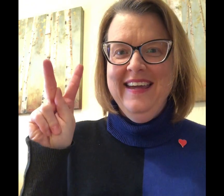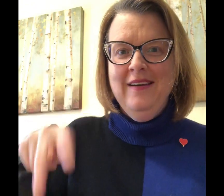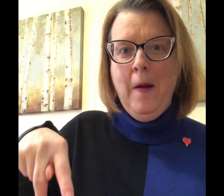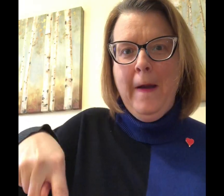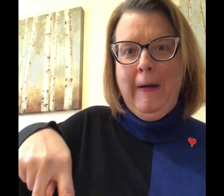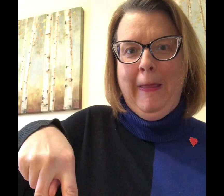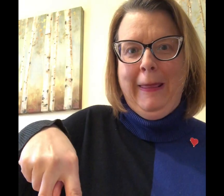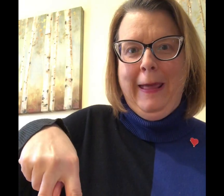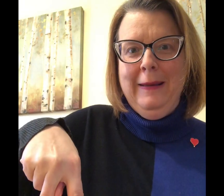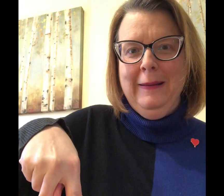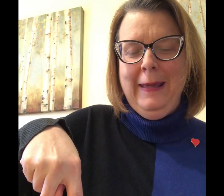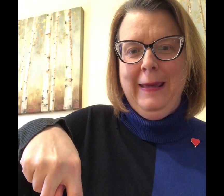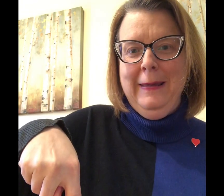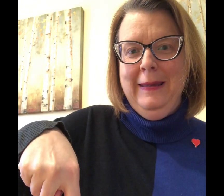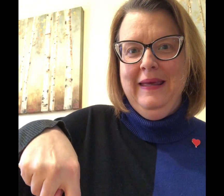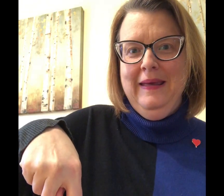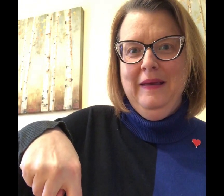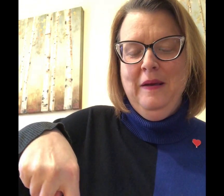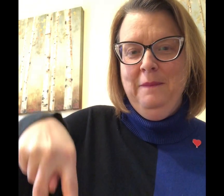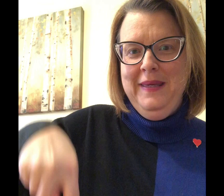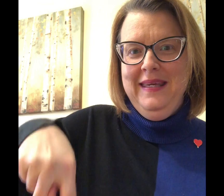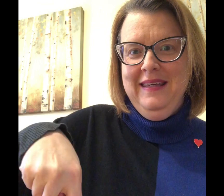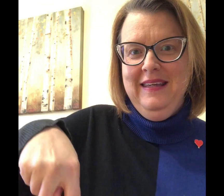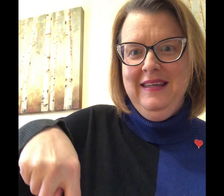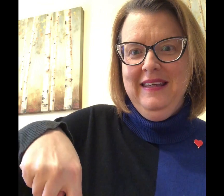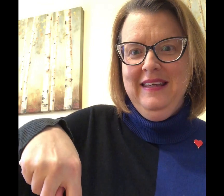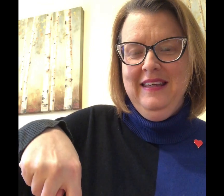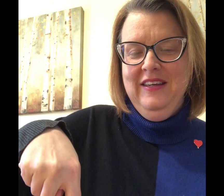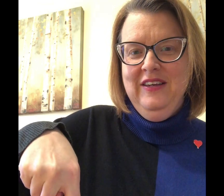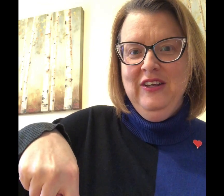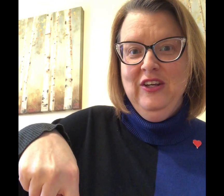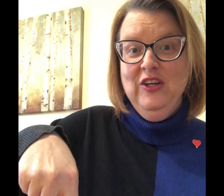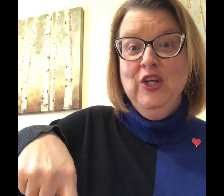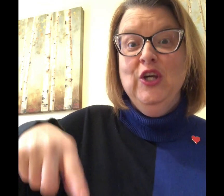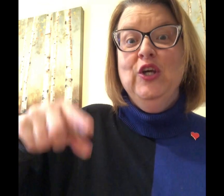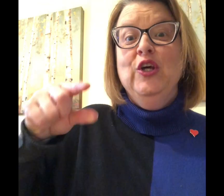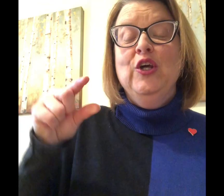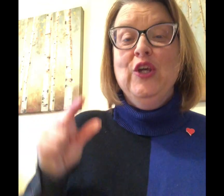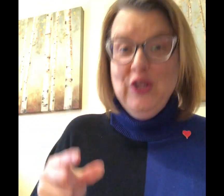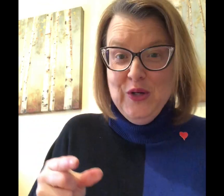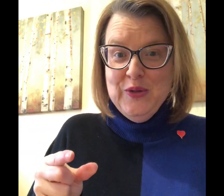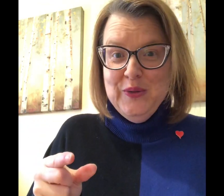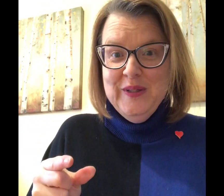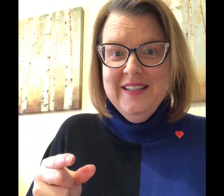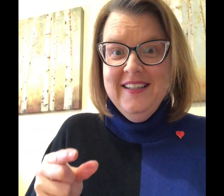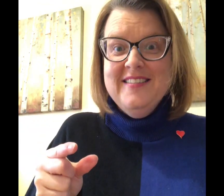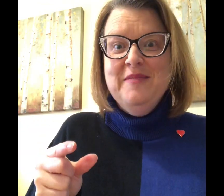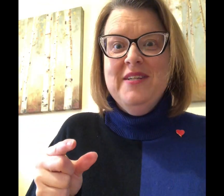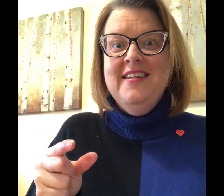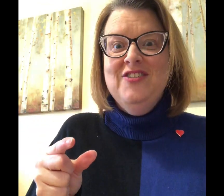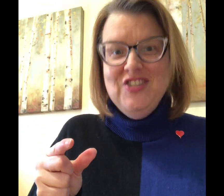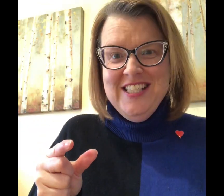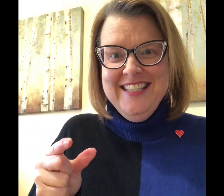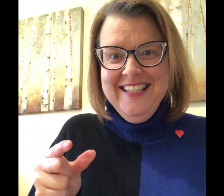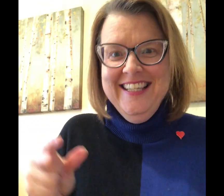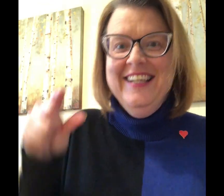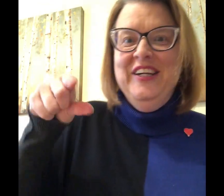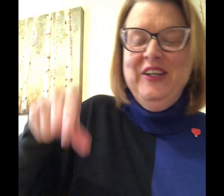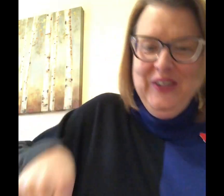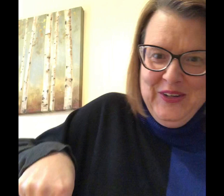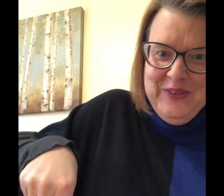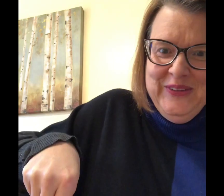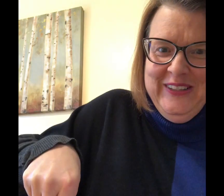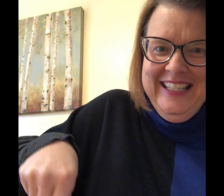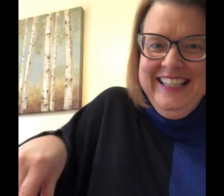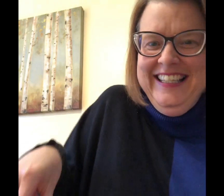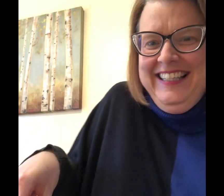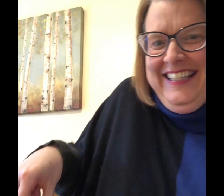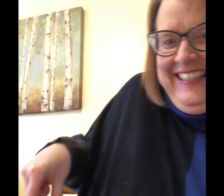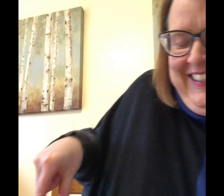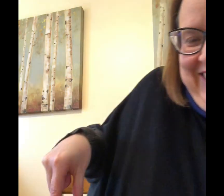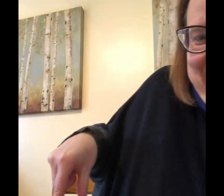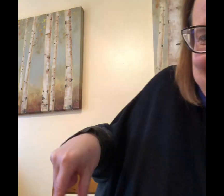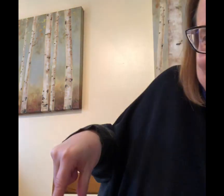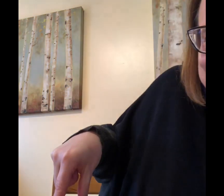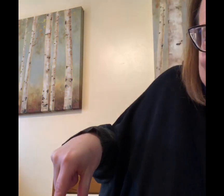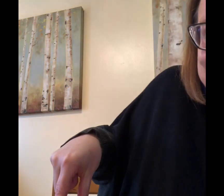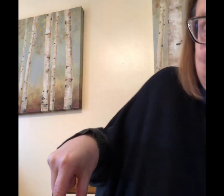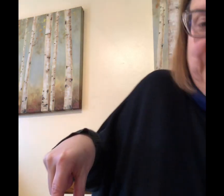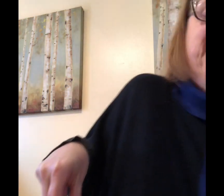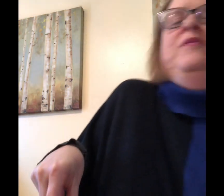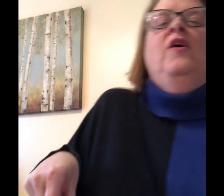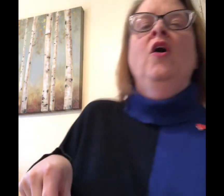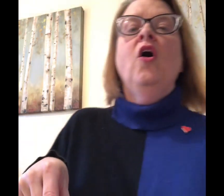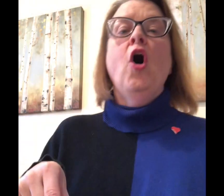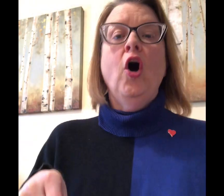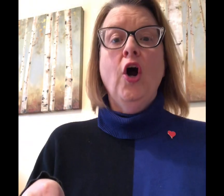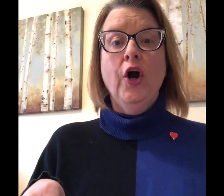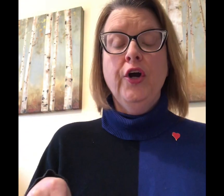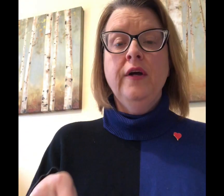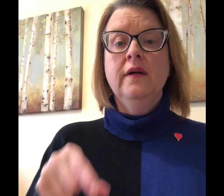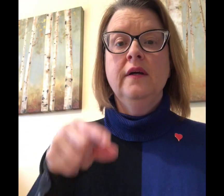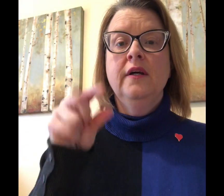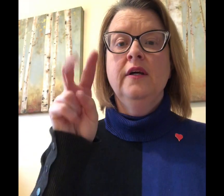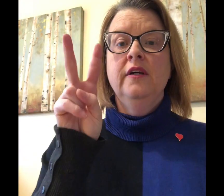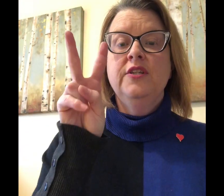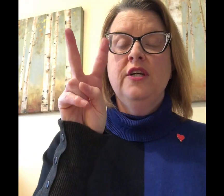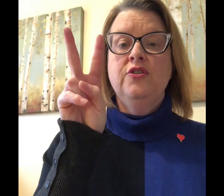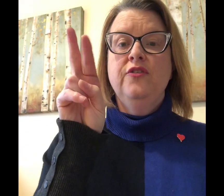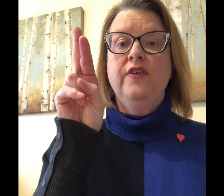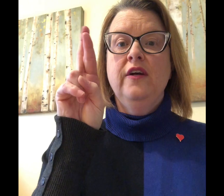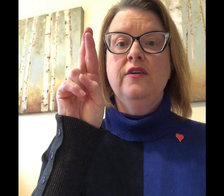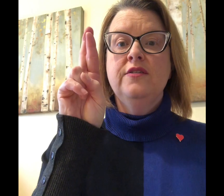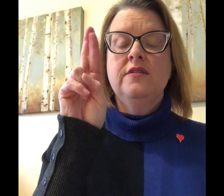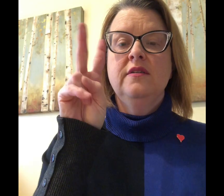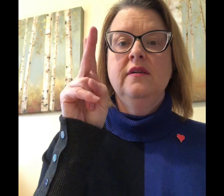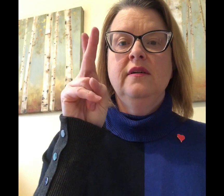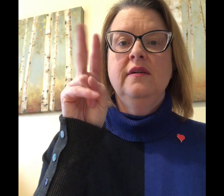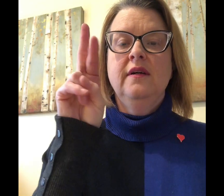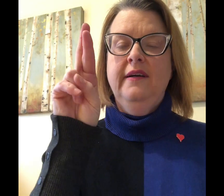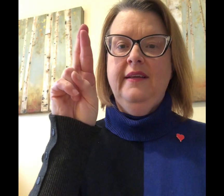go like that P. Q is an upside-down G, Q Q. R you take your two fingers and go like that R.